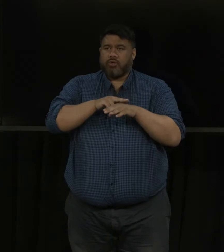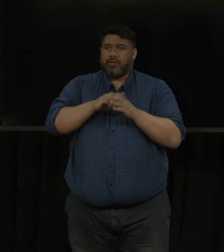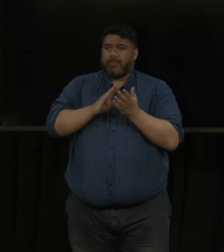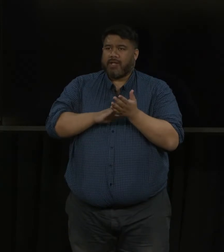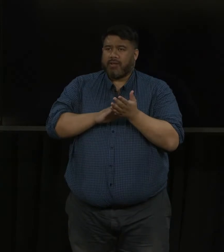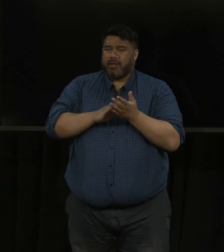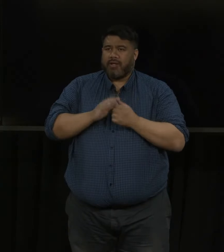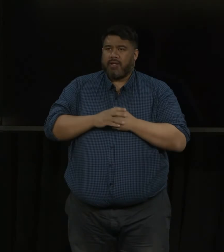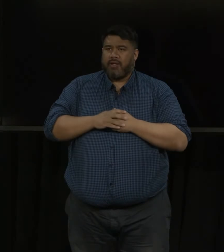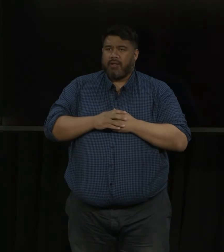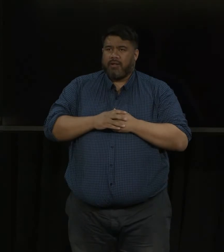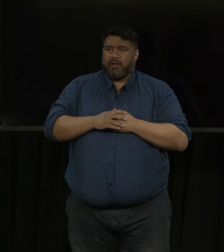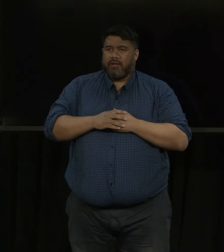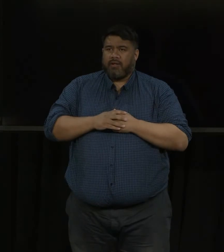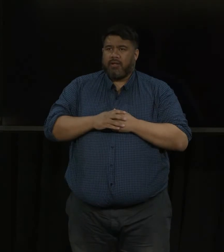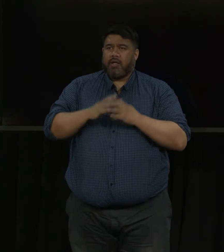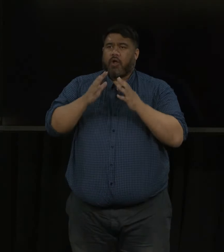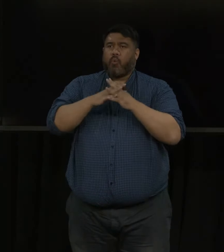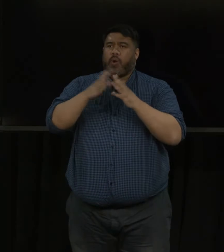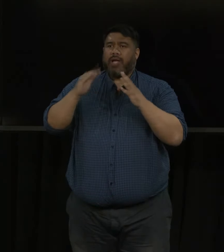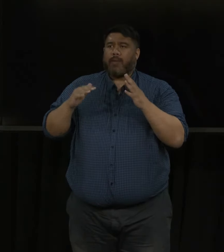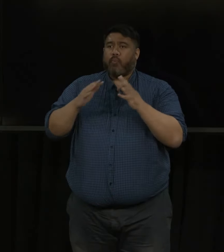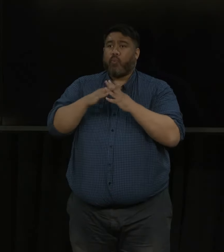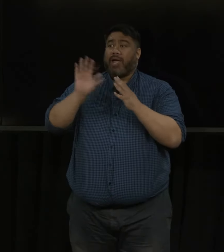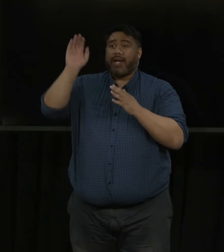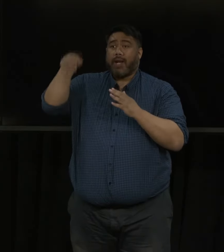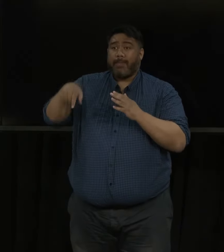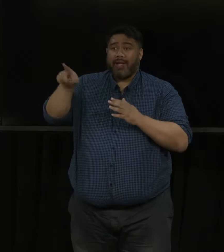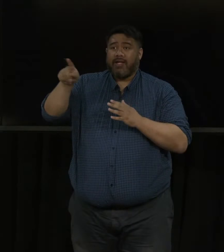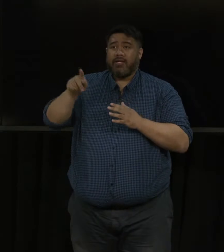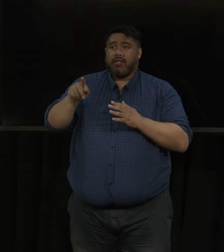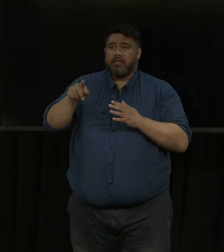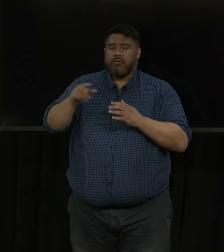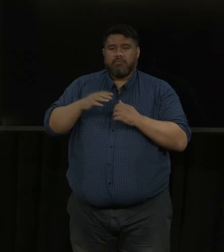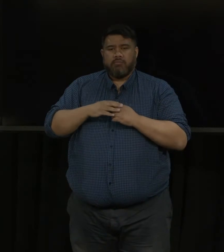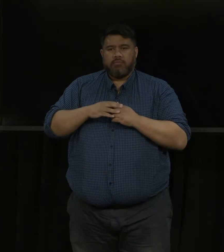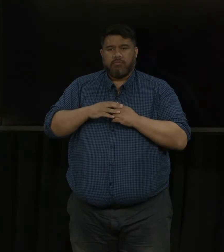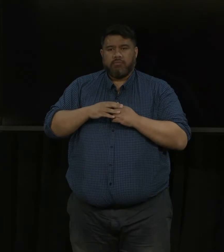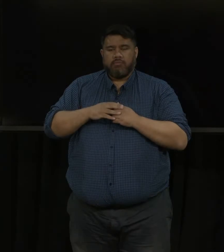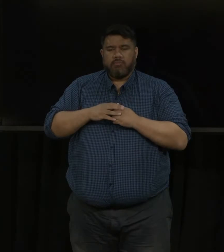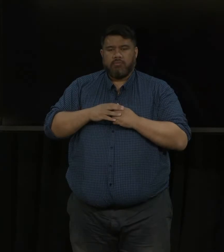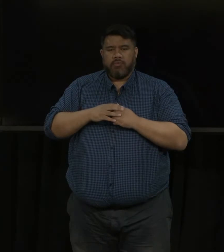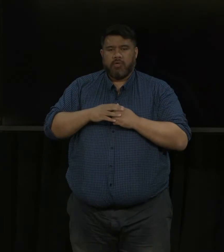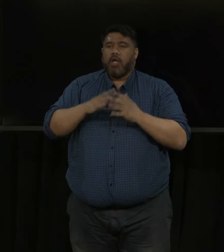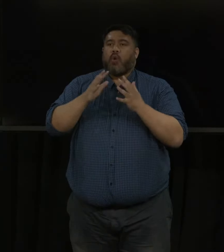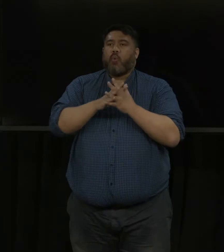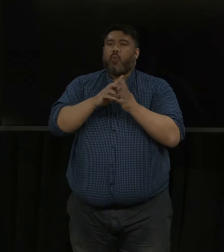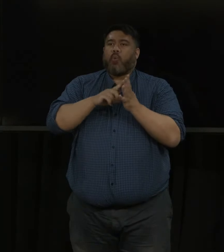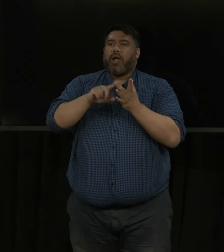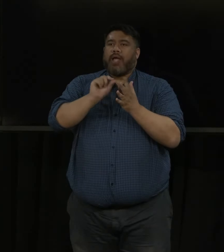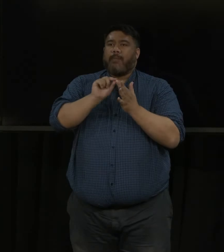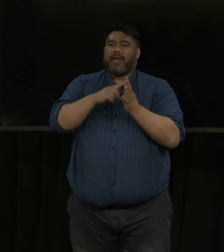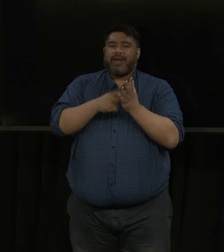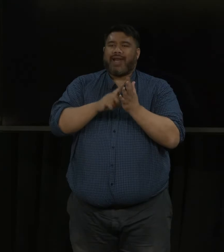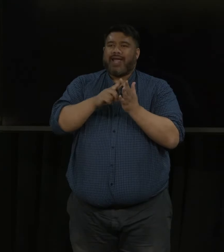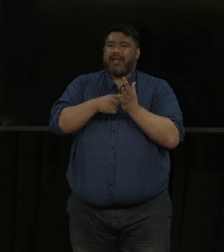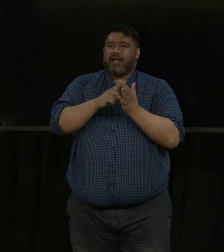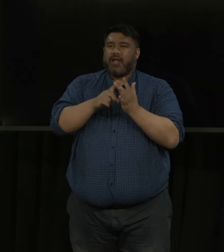playset.